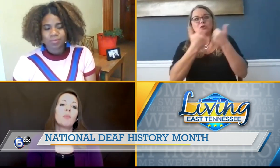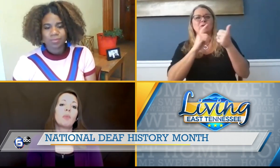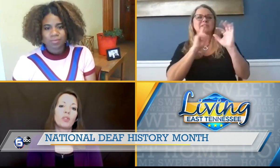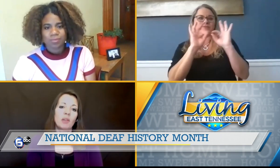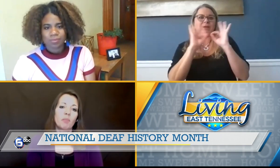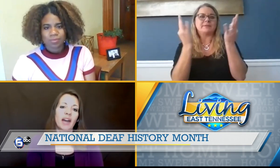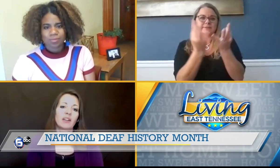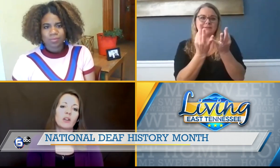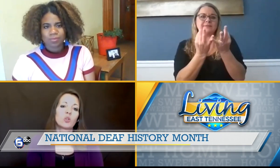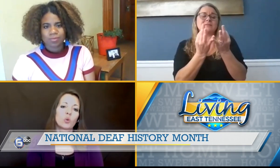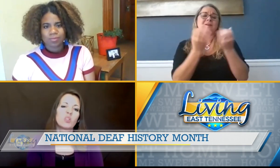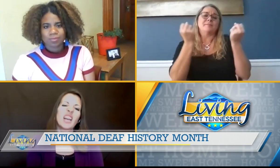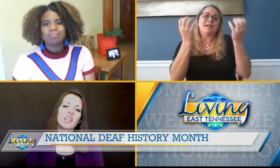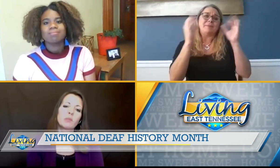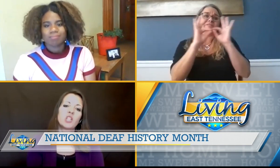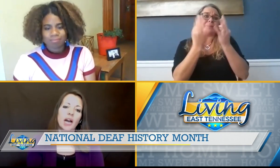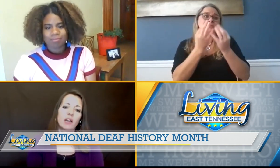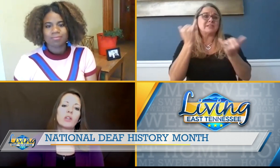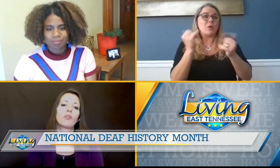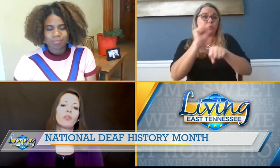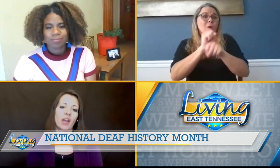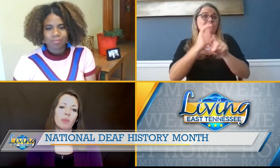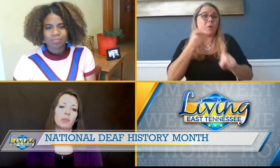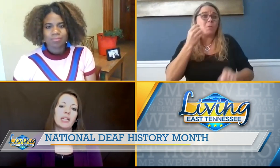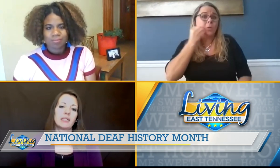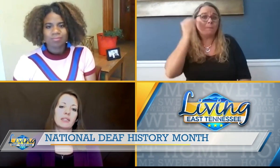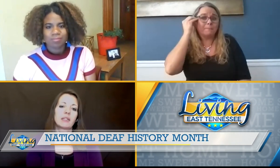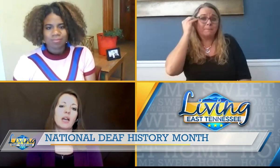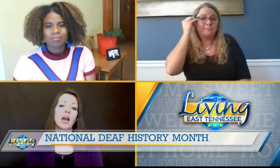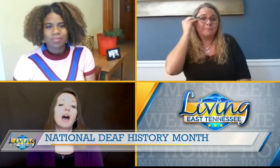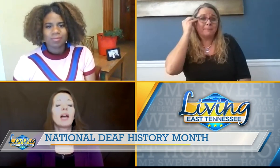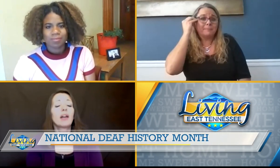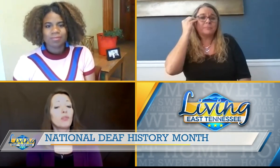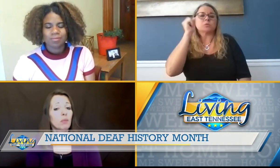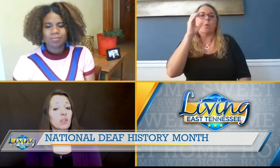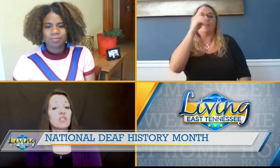TIME ZONES AND ONE OF THE THINGS I REALIZED IT IS BECAUSE